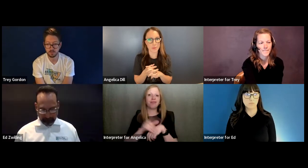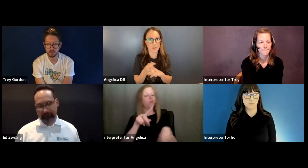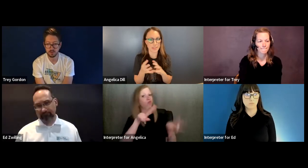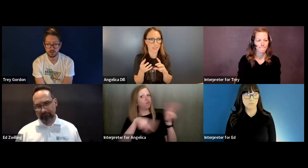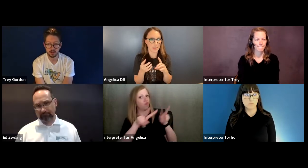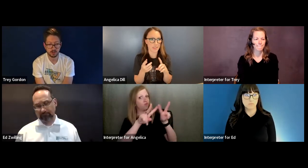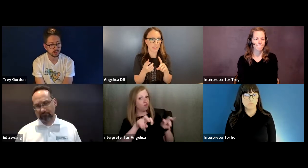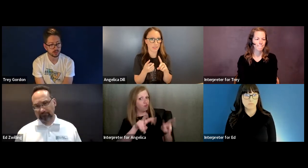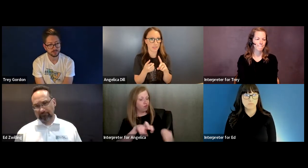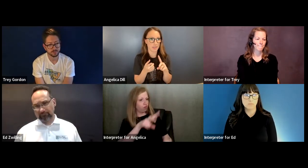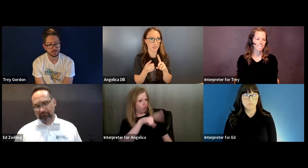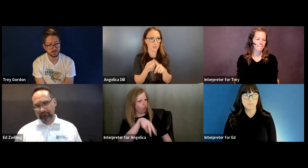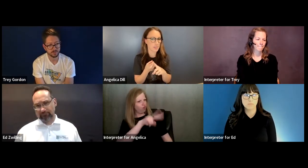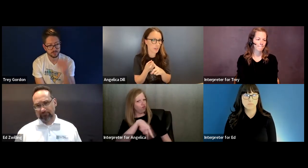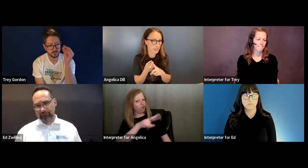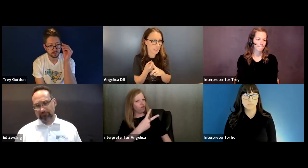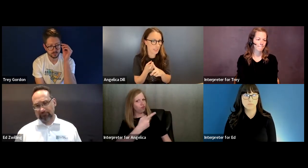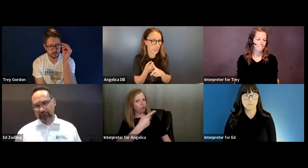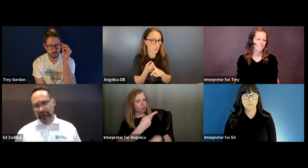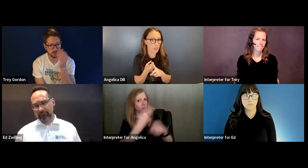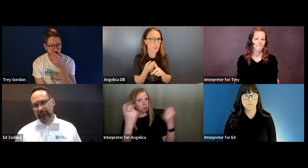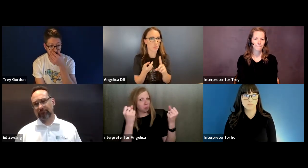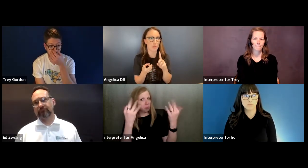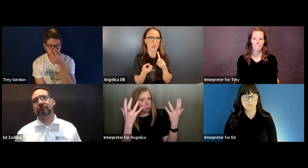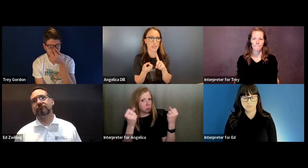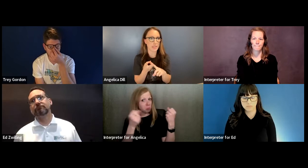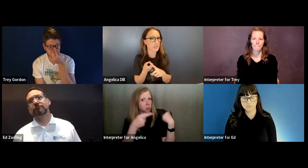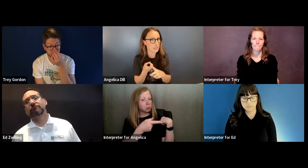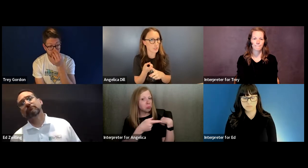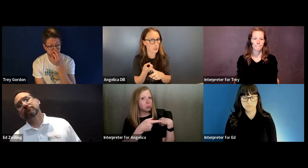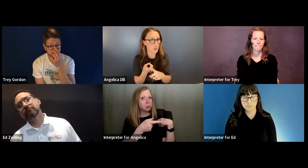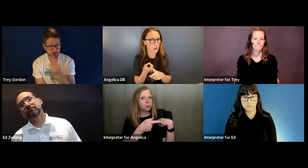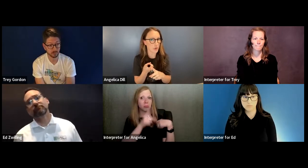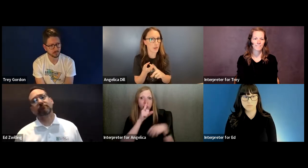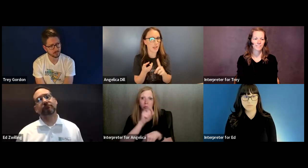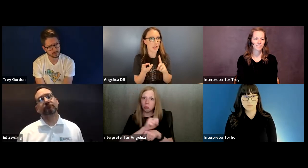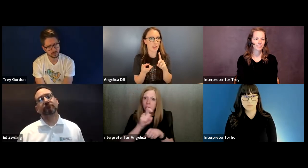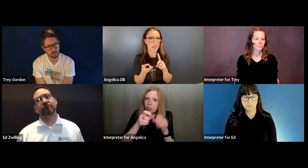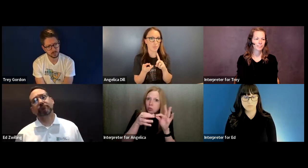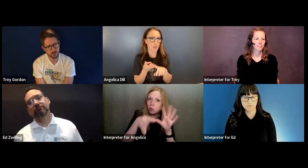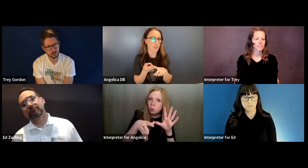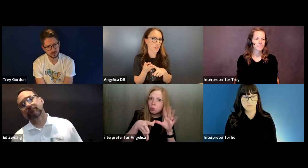person used american sign language whether they needed an interpreter and whether it should